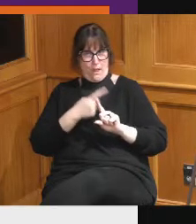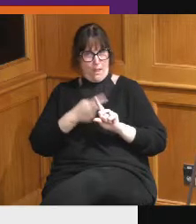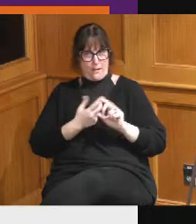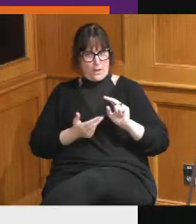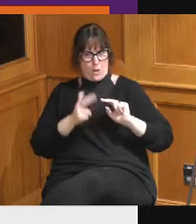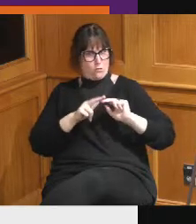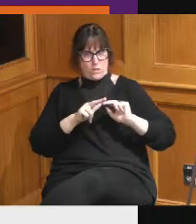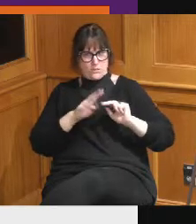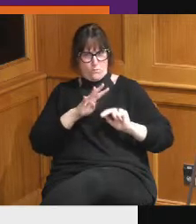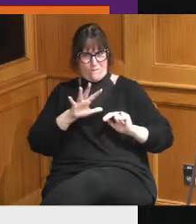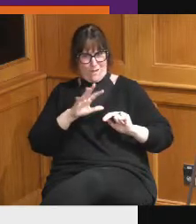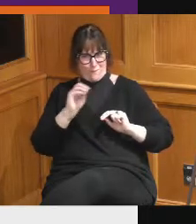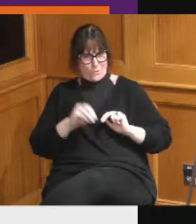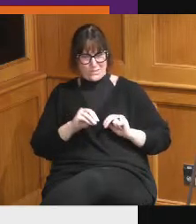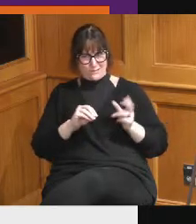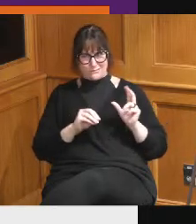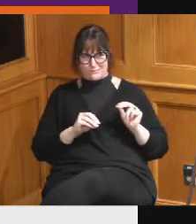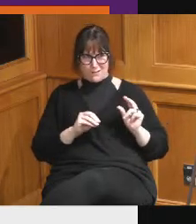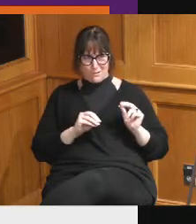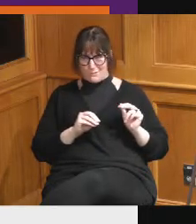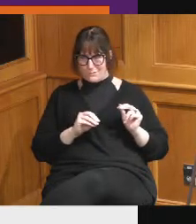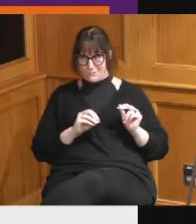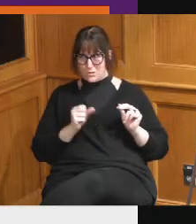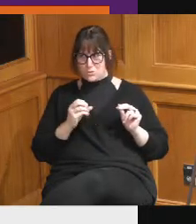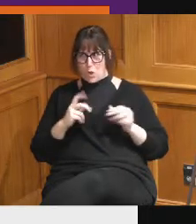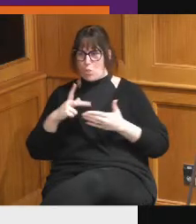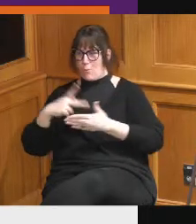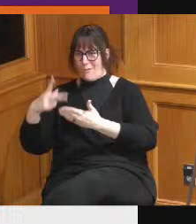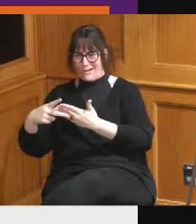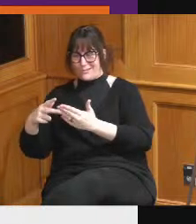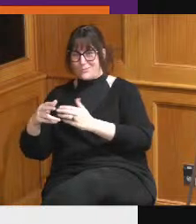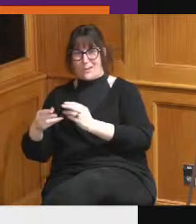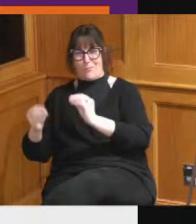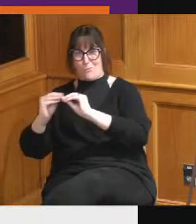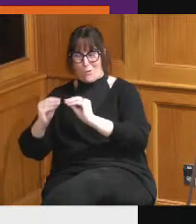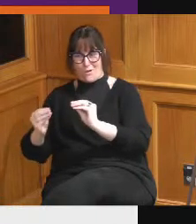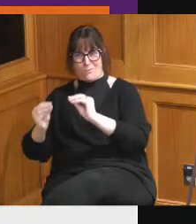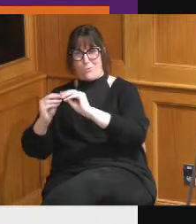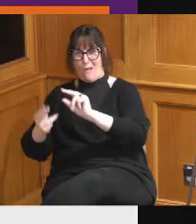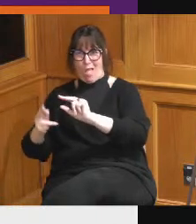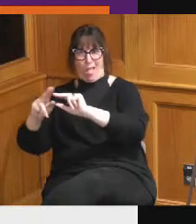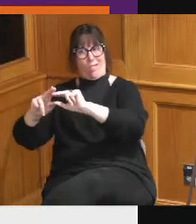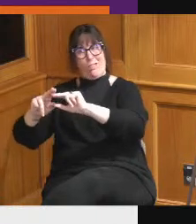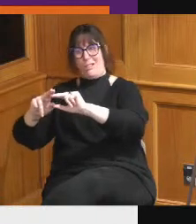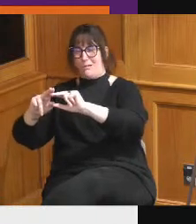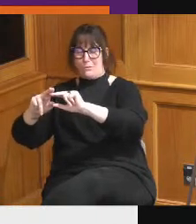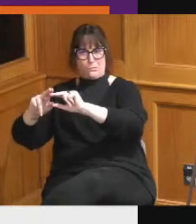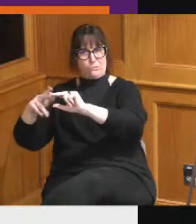up 45% in three years so the projects just got more and more and more underwater and while that